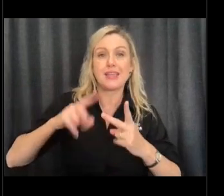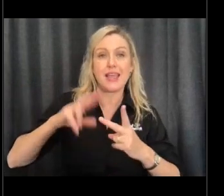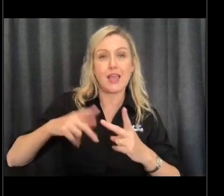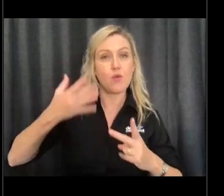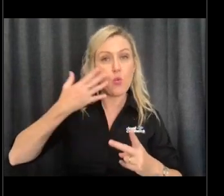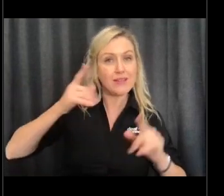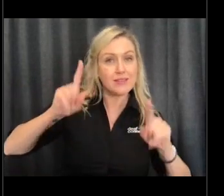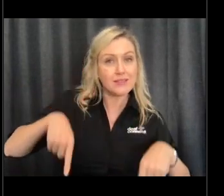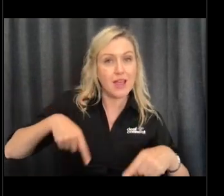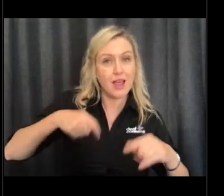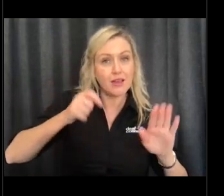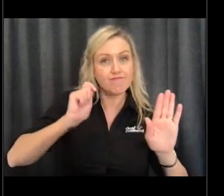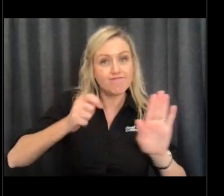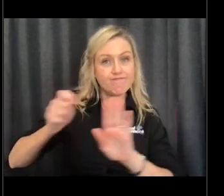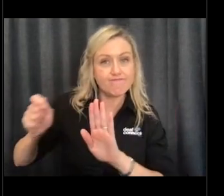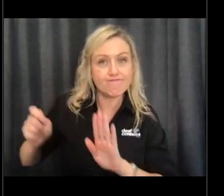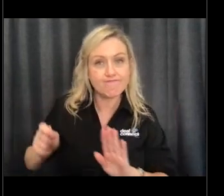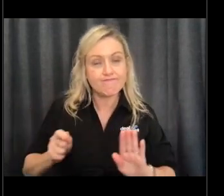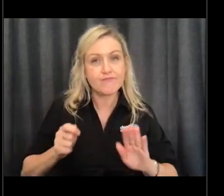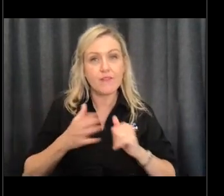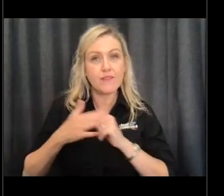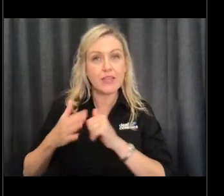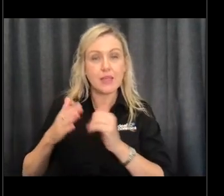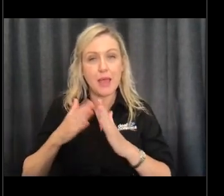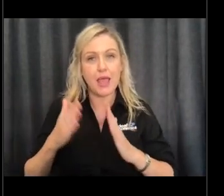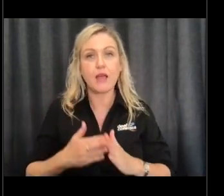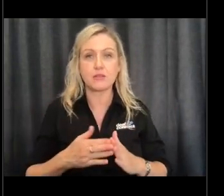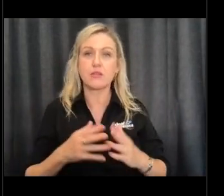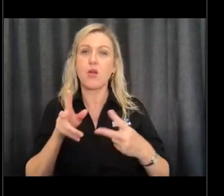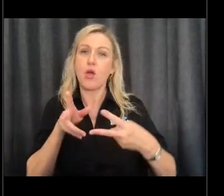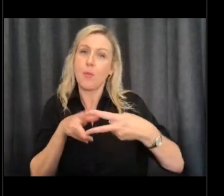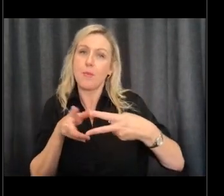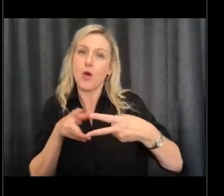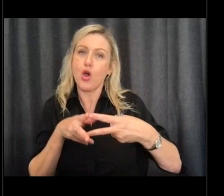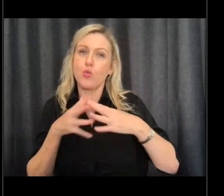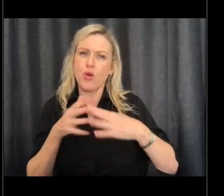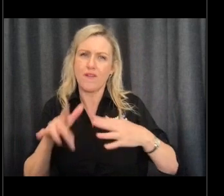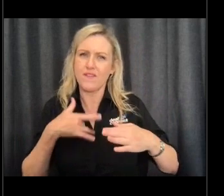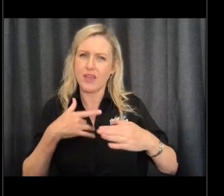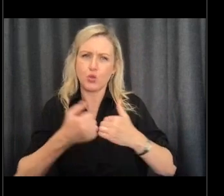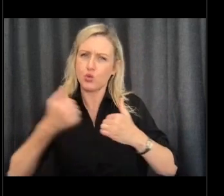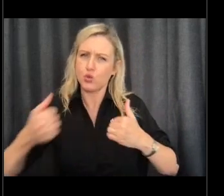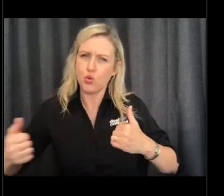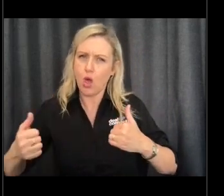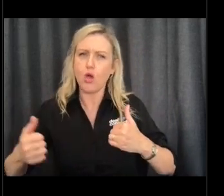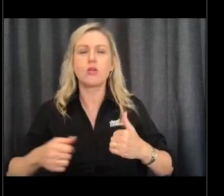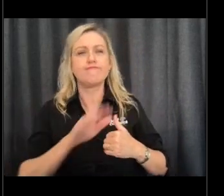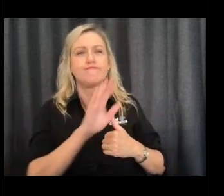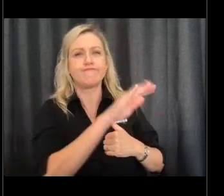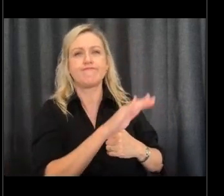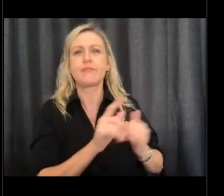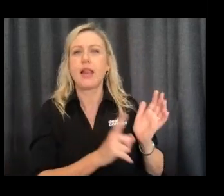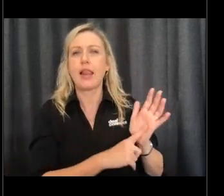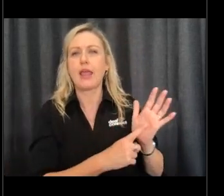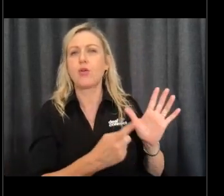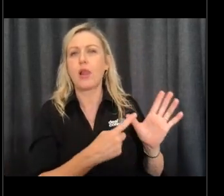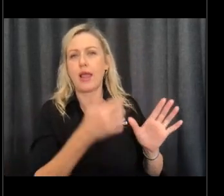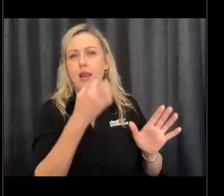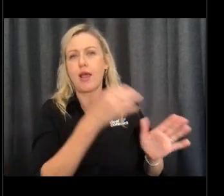And it's also reasonable to have that conversation with insurers. So I would encourage too as we're talking any other questions, we're prompting questions,